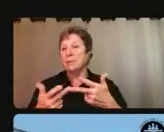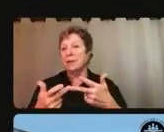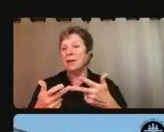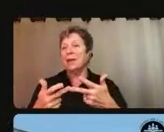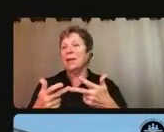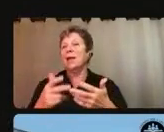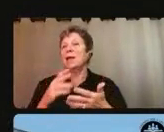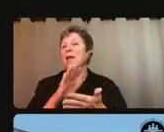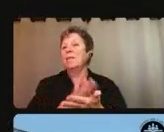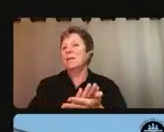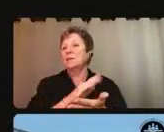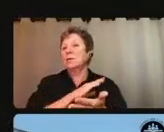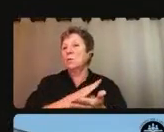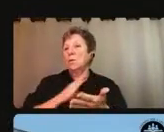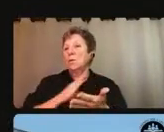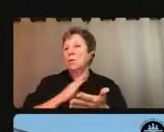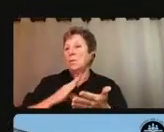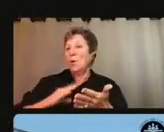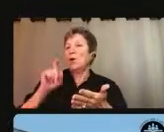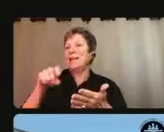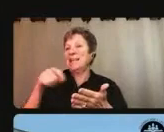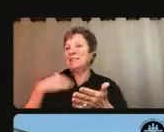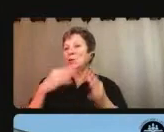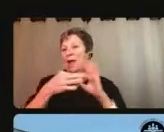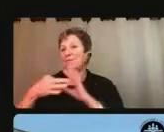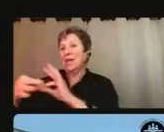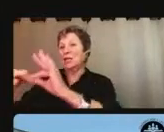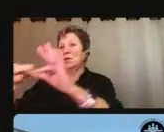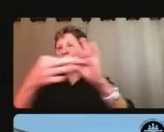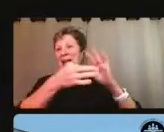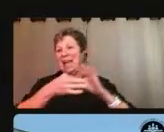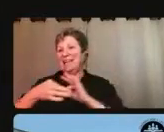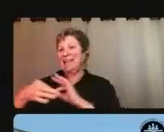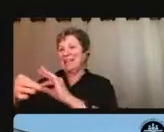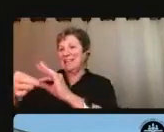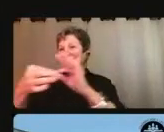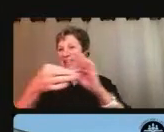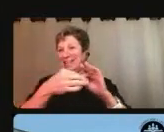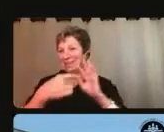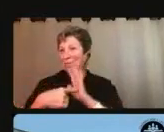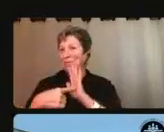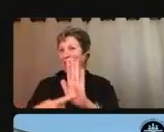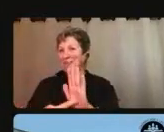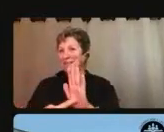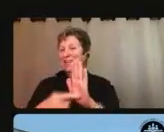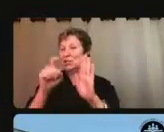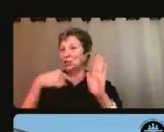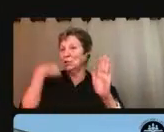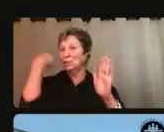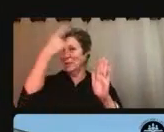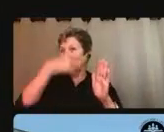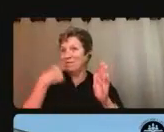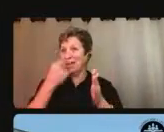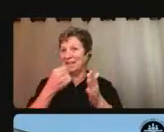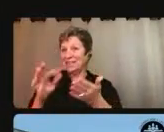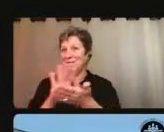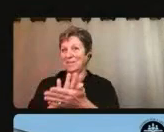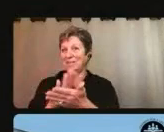THEIR SCHOG. IT'S JUST A IMPLE FACT. THIRDLY, THE SCHOOL NEEDS TO